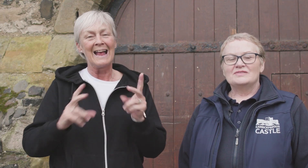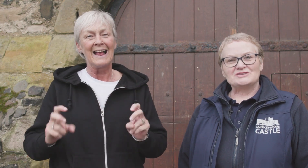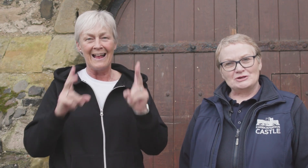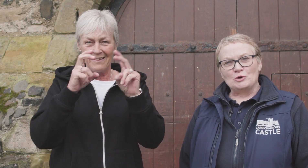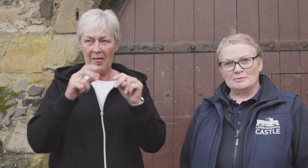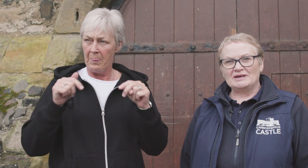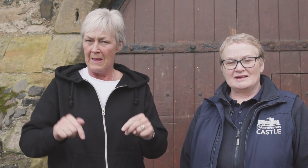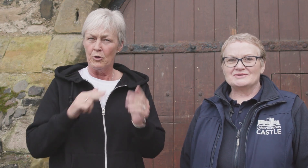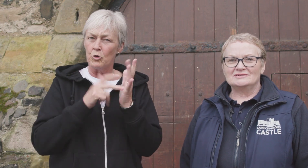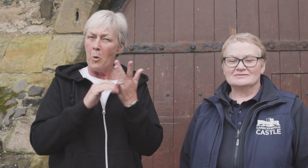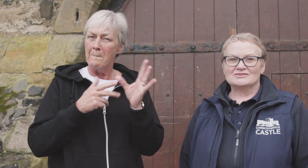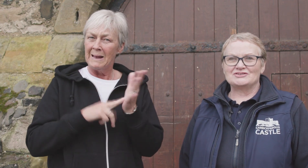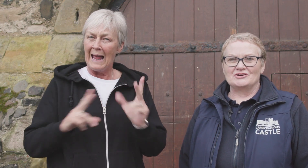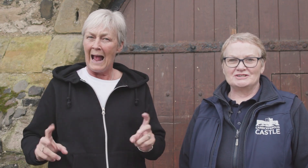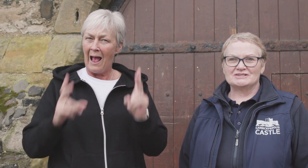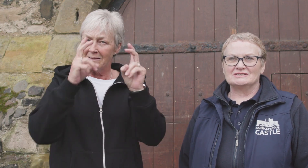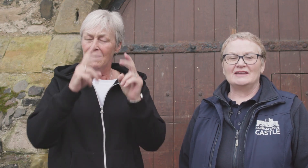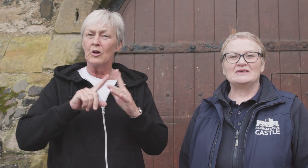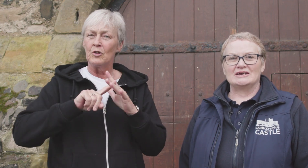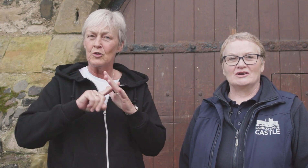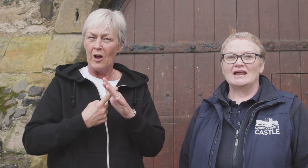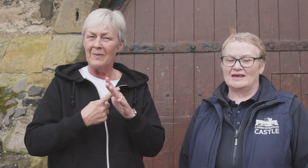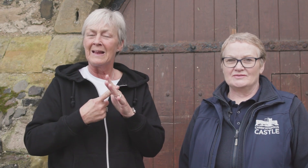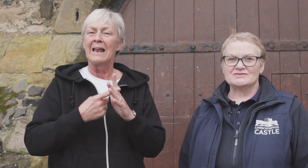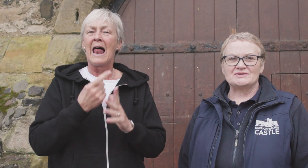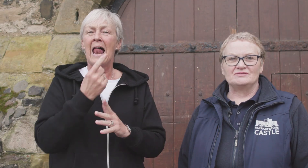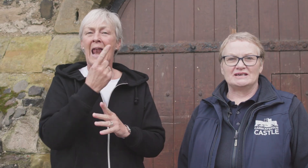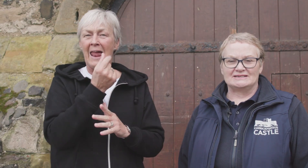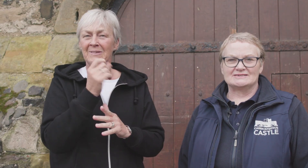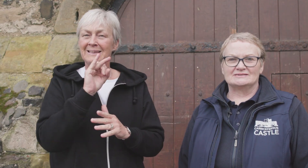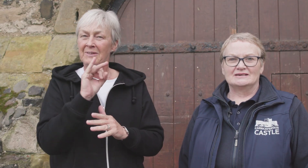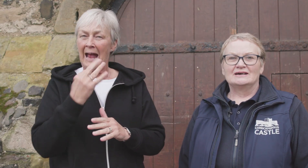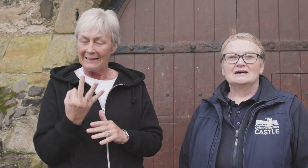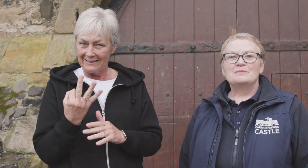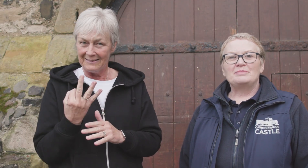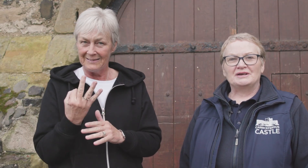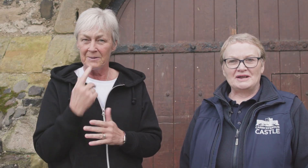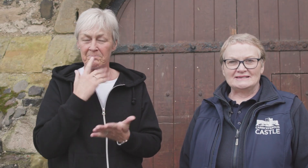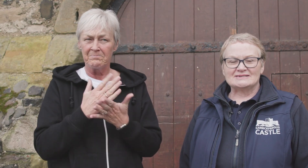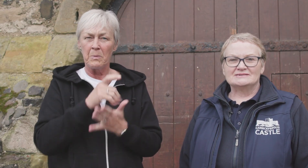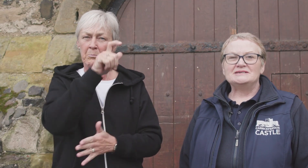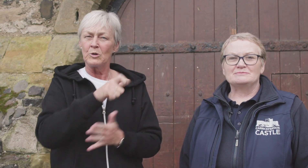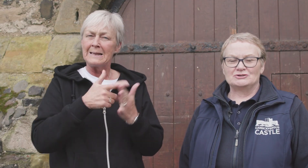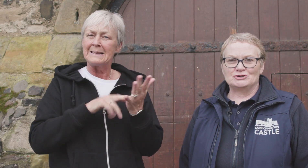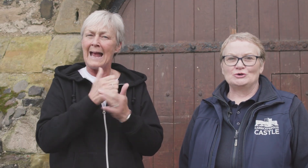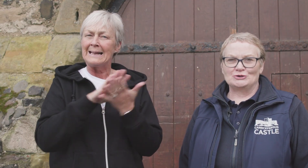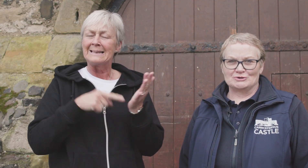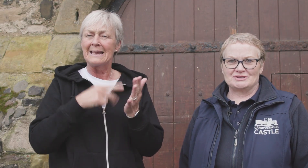This is a Norman castle started in the year 1178 by a knight named John de Courcy.